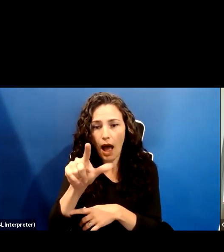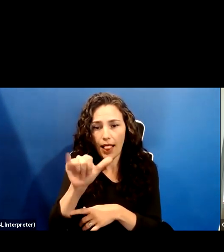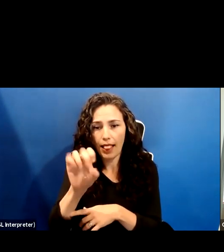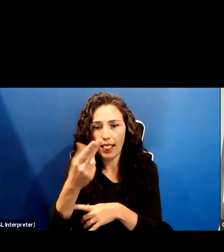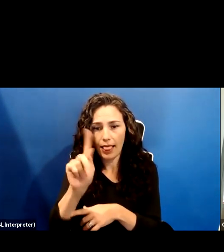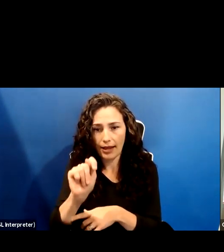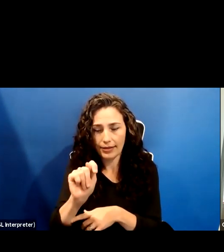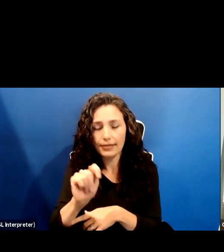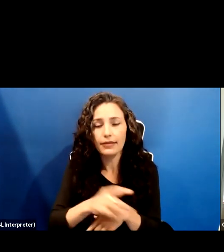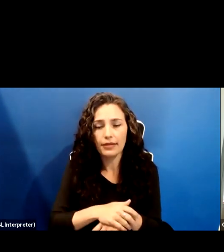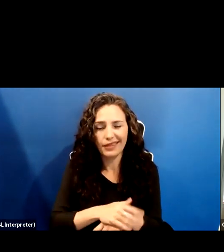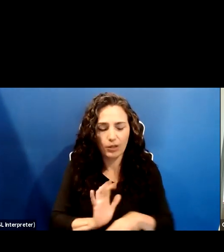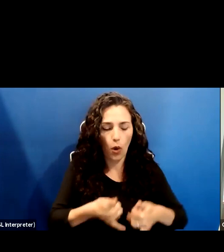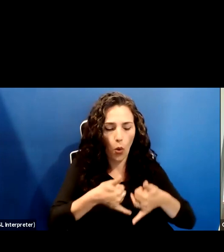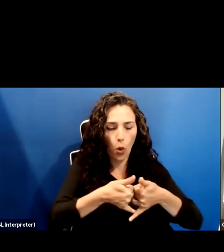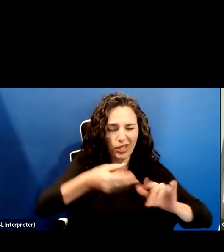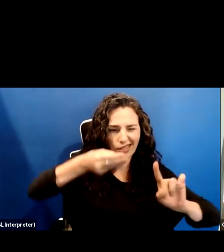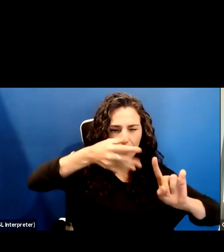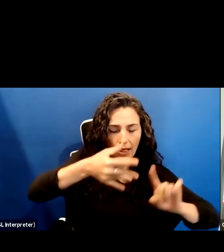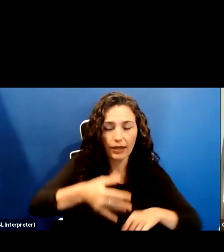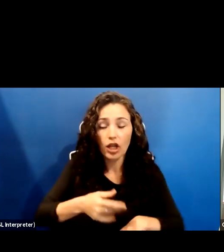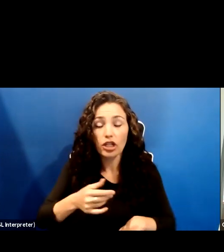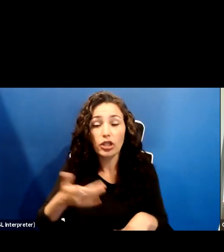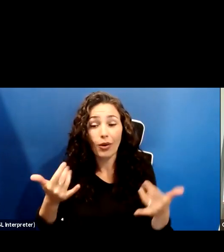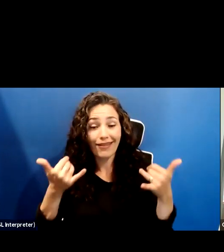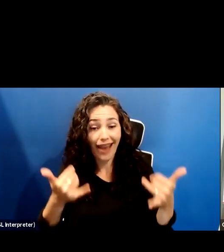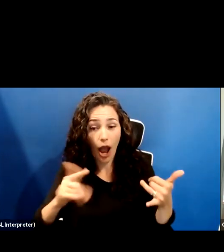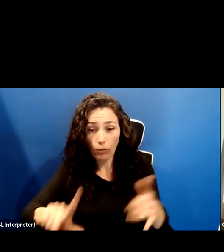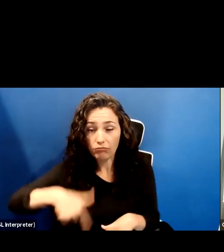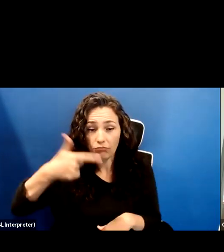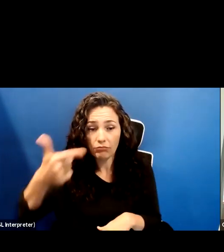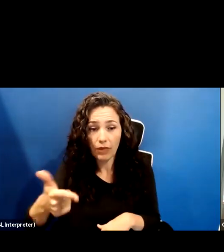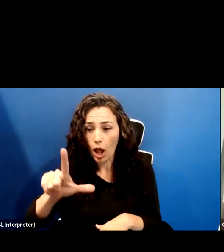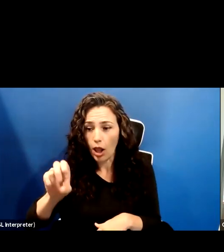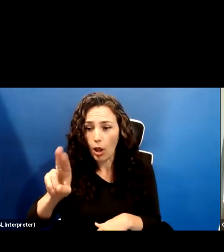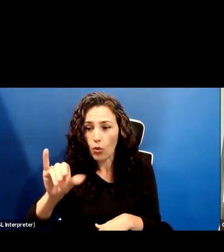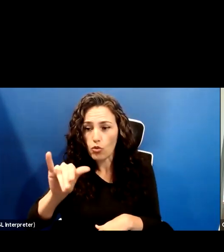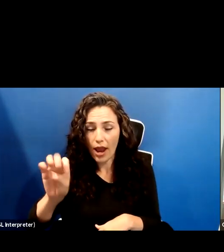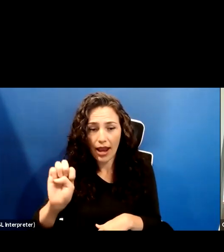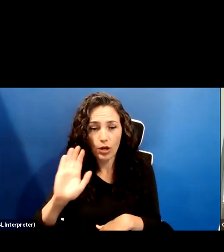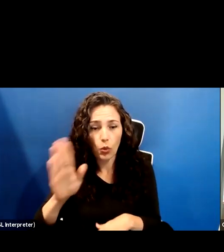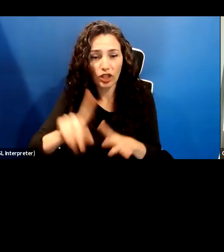And without any further ado, I'm gonna hand things over to Lorraine to get this conversation started.